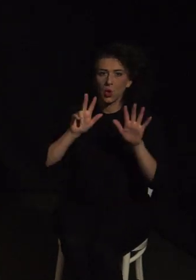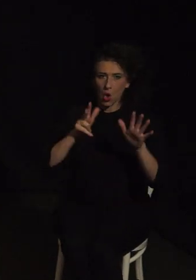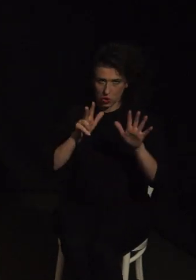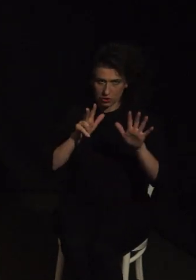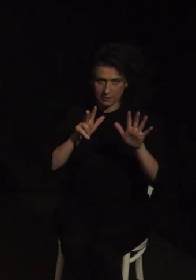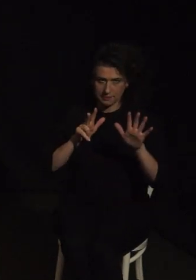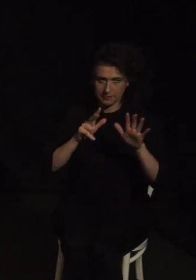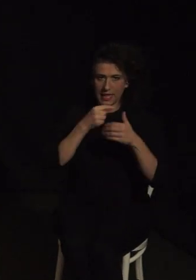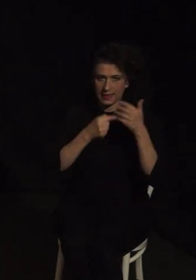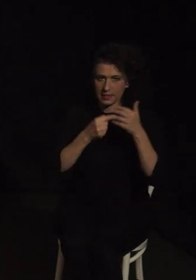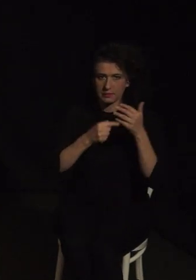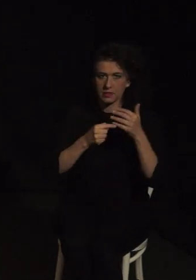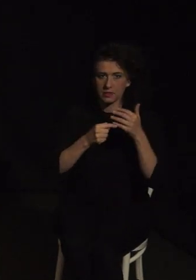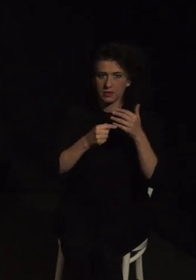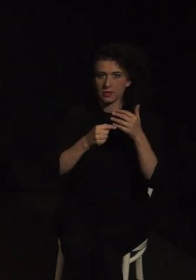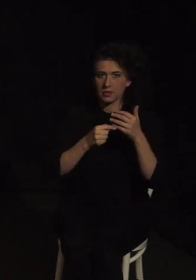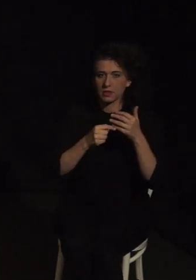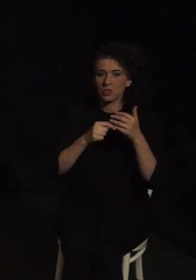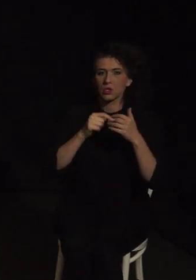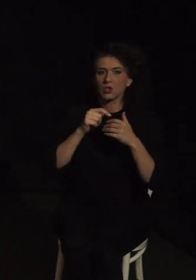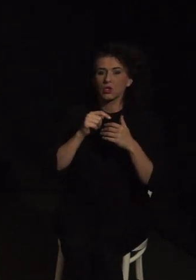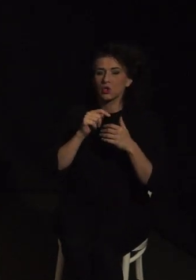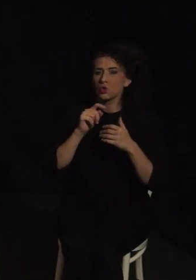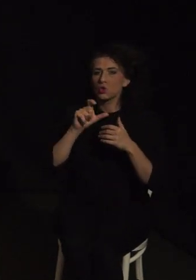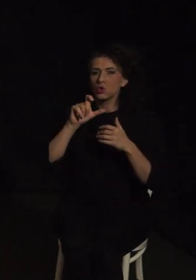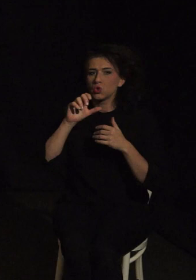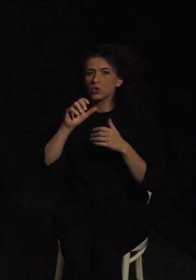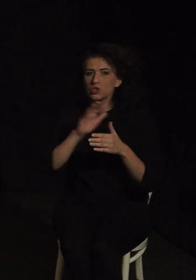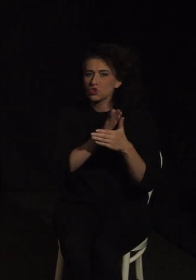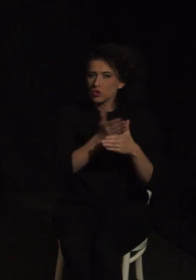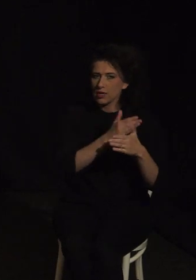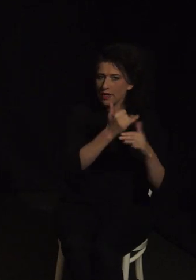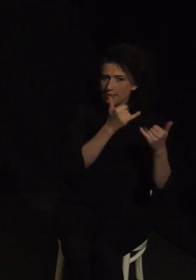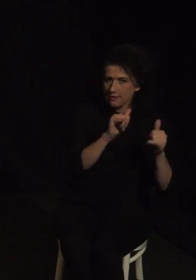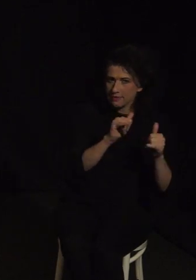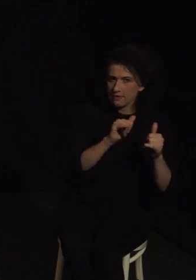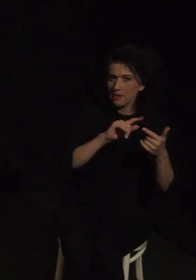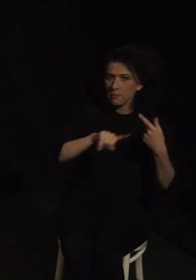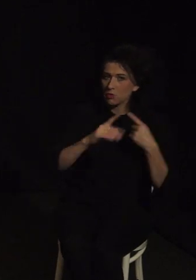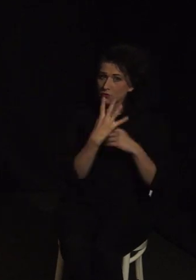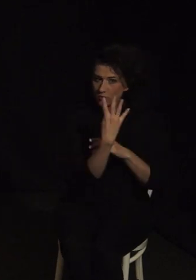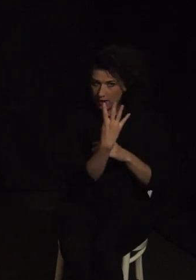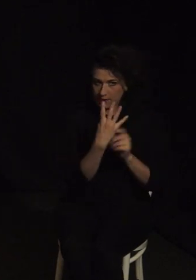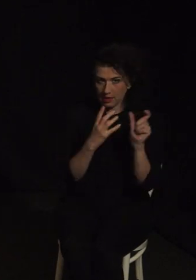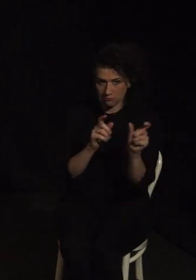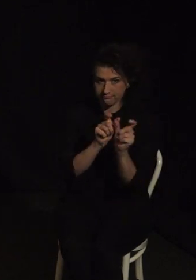"Cóż polewki..." There's a caesura after the fourth syllable.